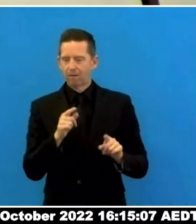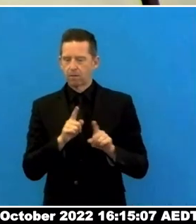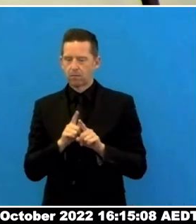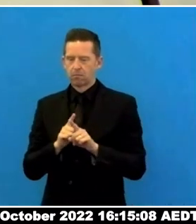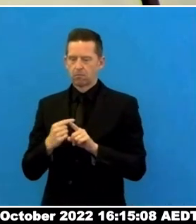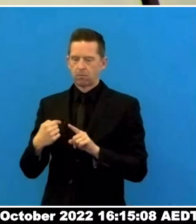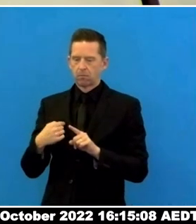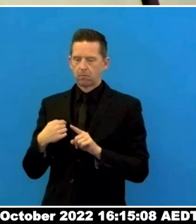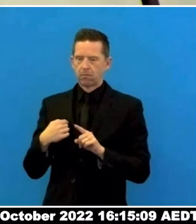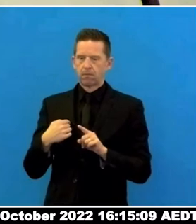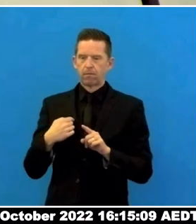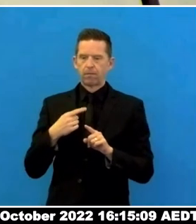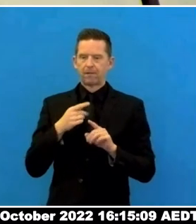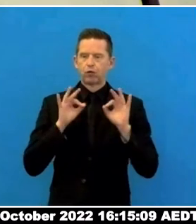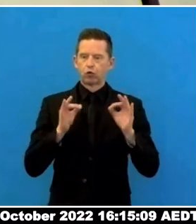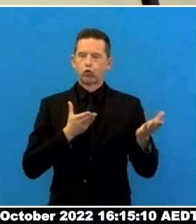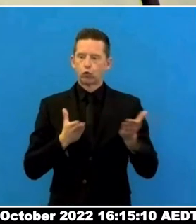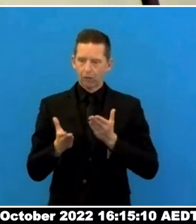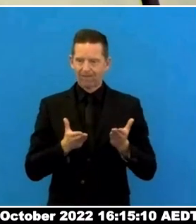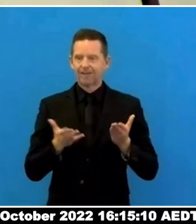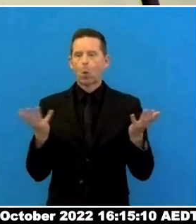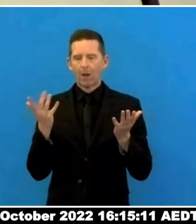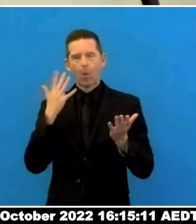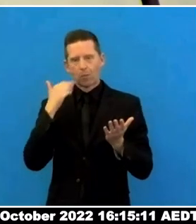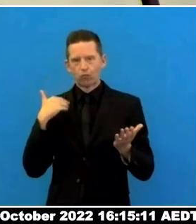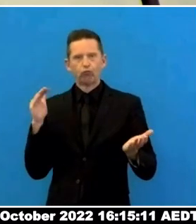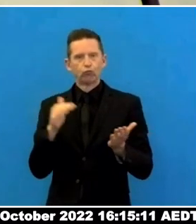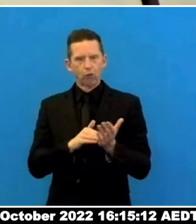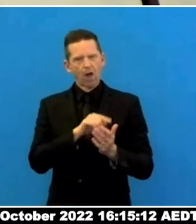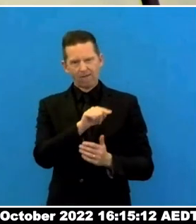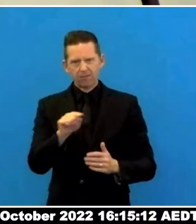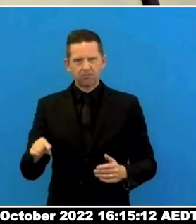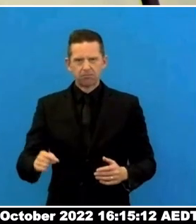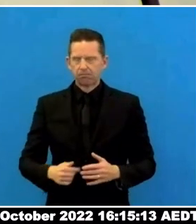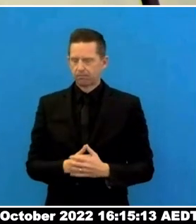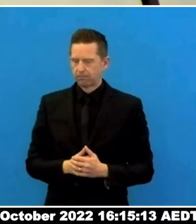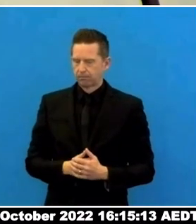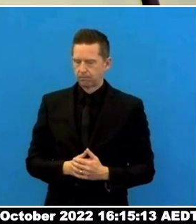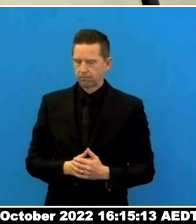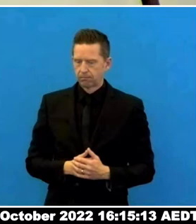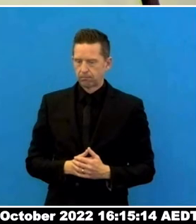Also my other friend, Lorna, she's when she when I first arrived,